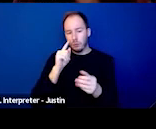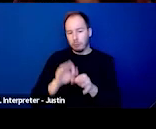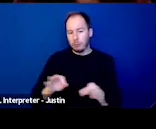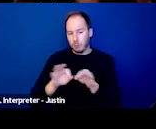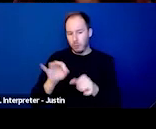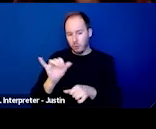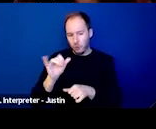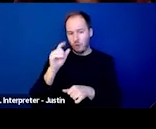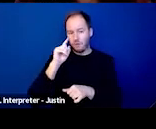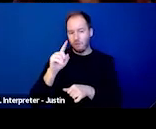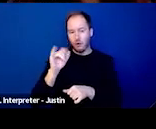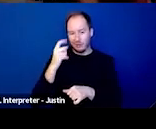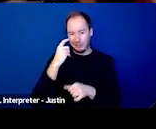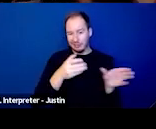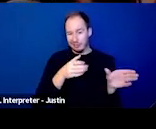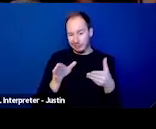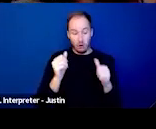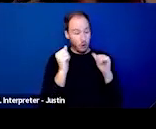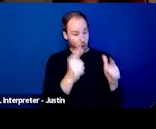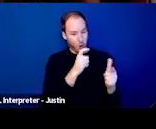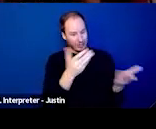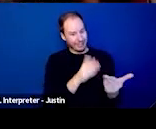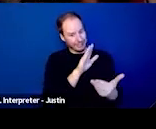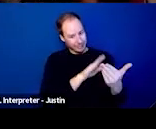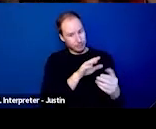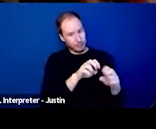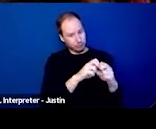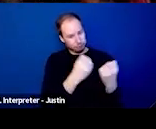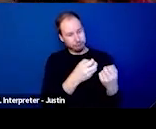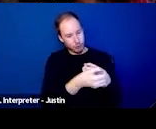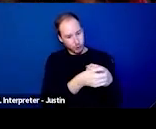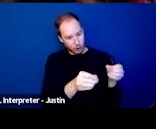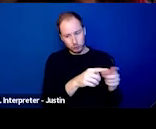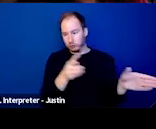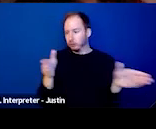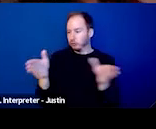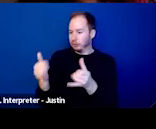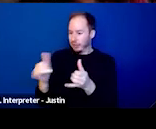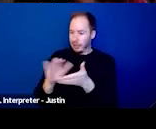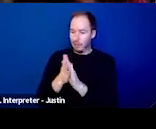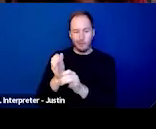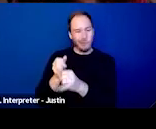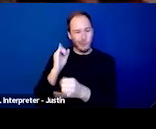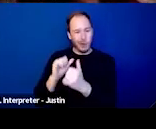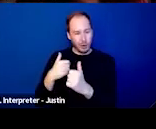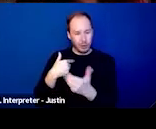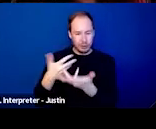with the shift from everybody being in person to the majority of the team being remote. And how we can best sort of navigate